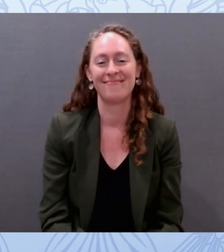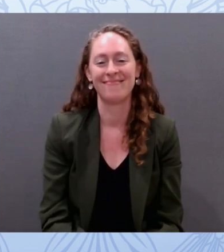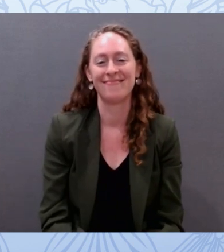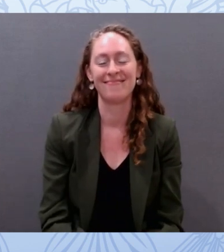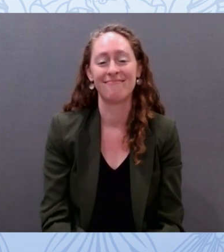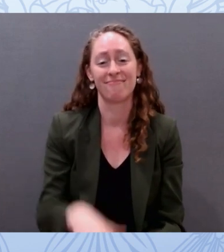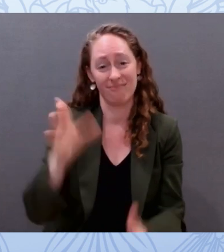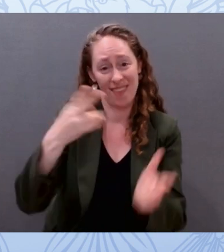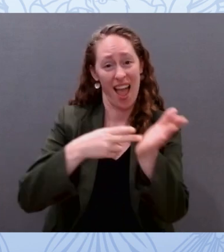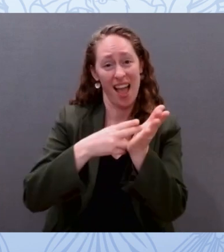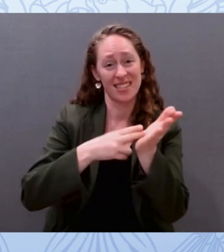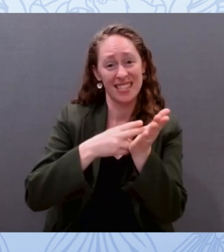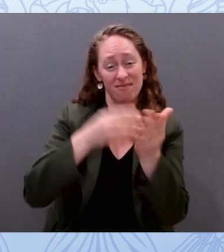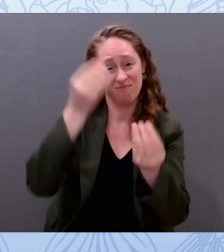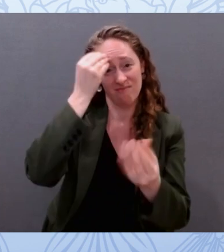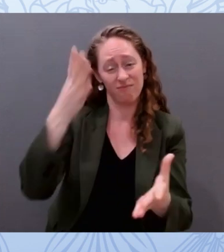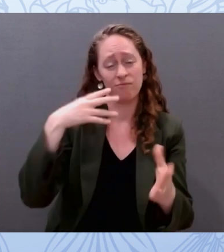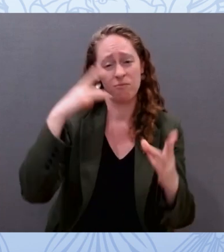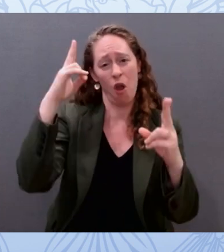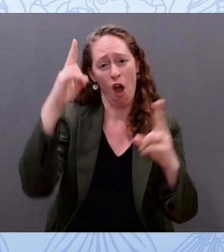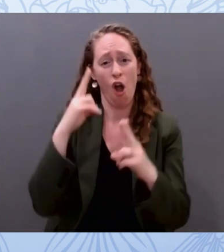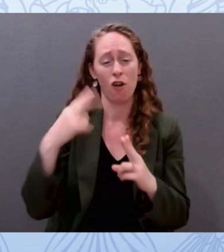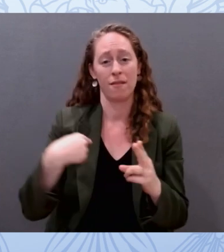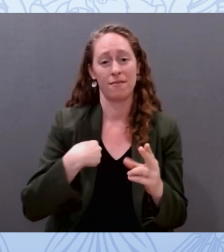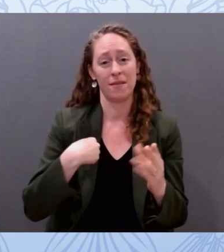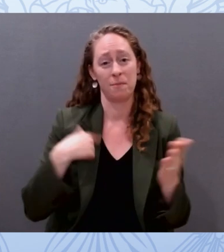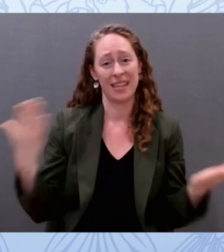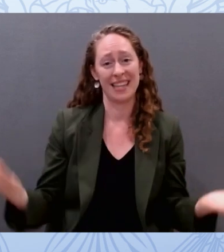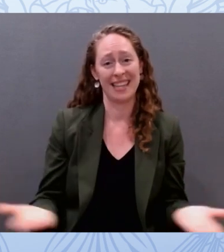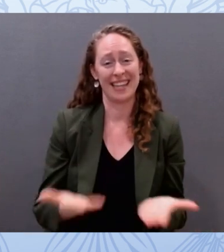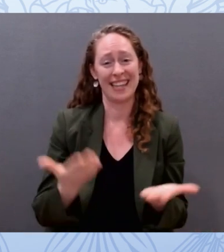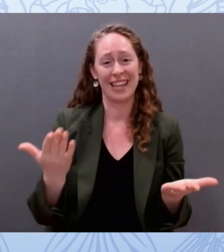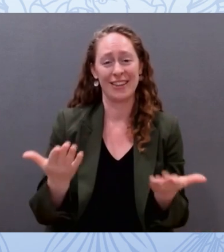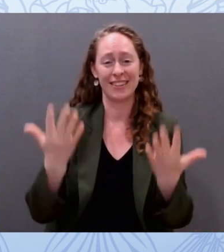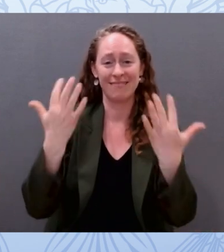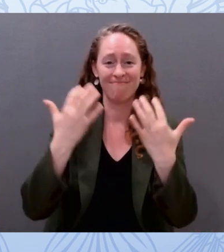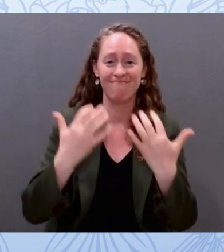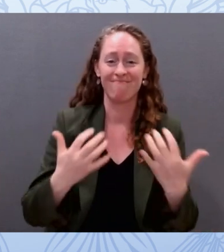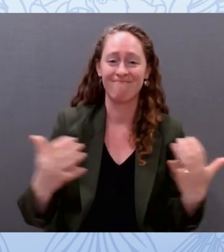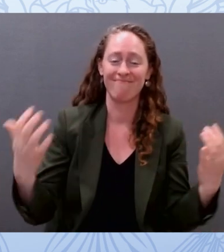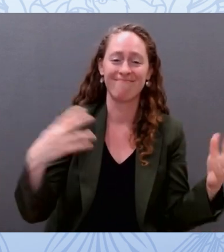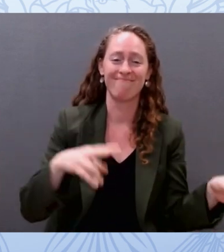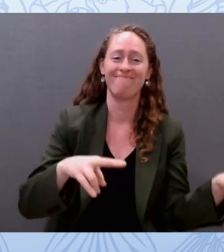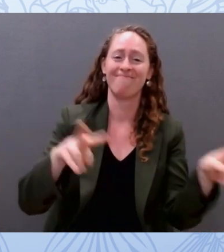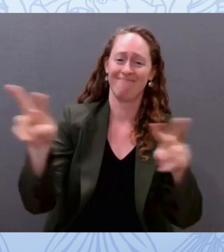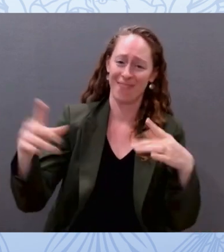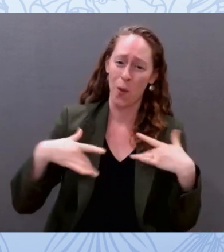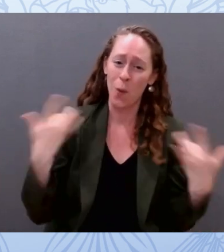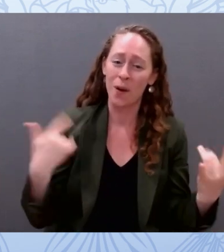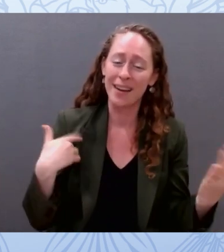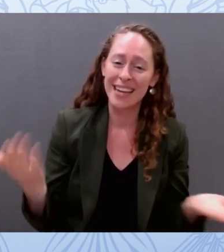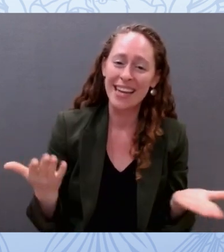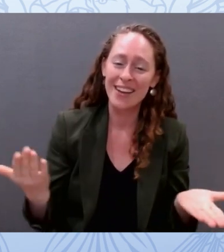So it's so wonderful to be with you again. And like Eric said, you know, it wasn't in 2016,